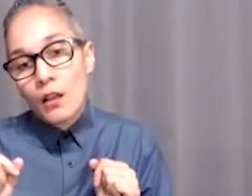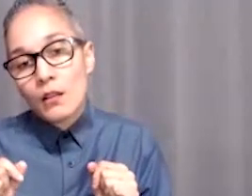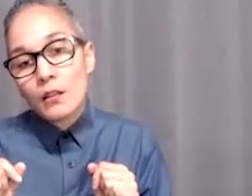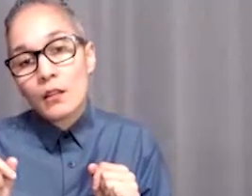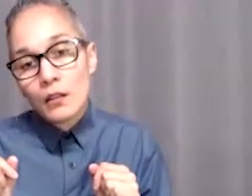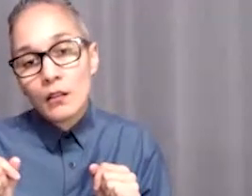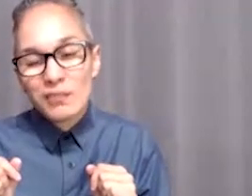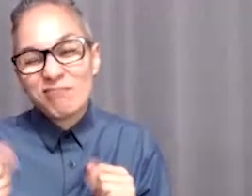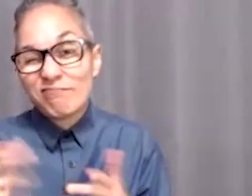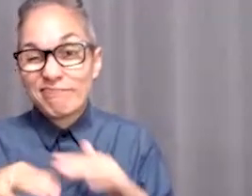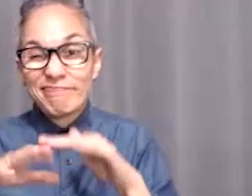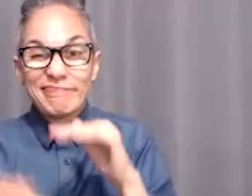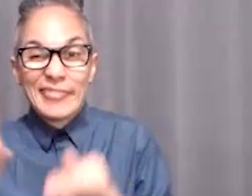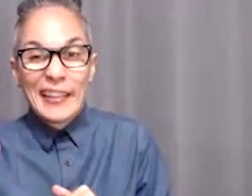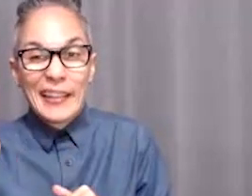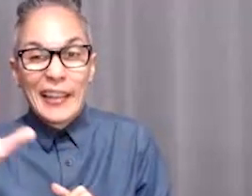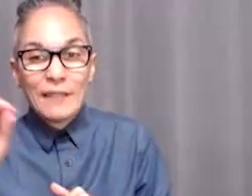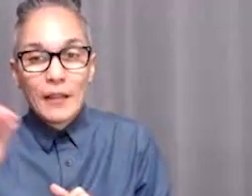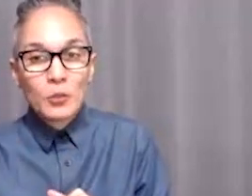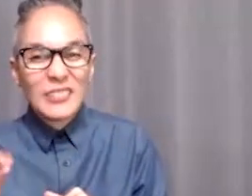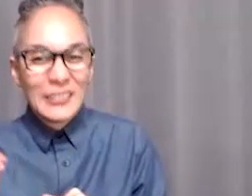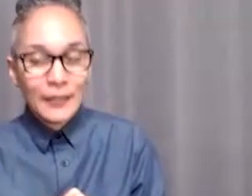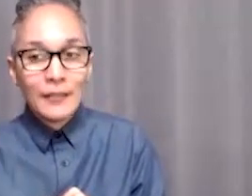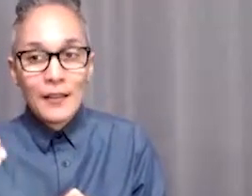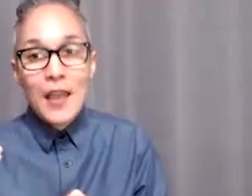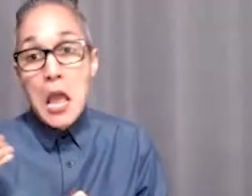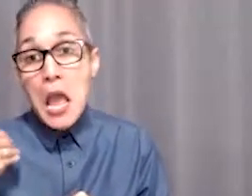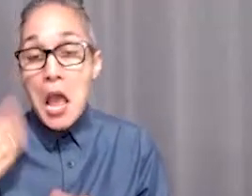than 85% of those had adequate RSI.